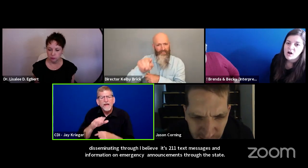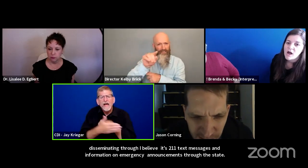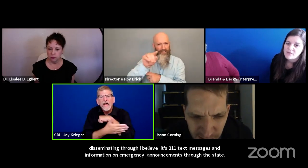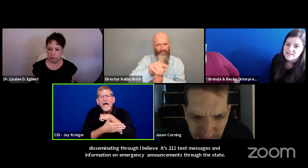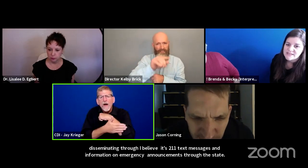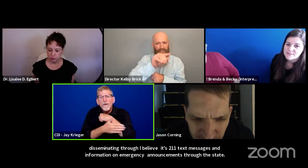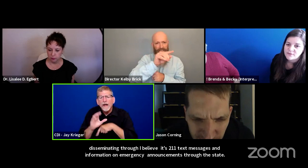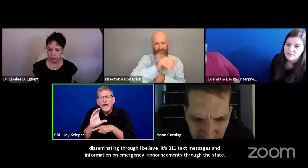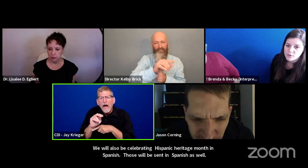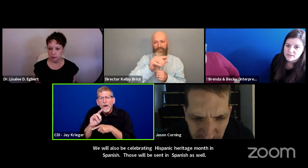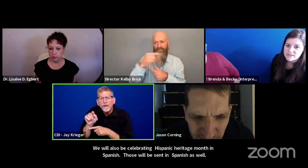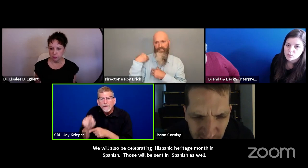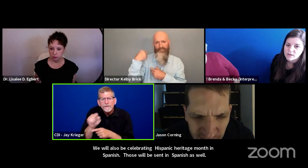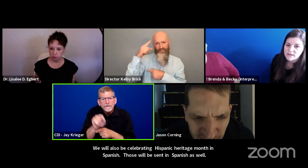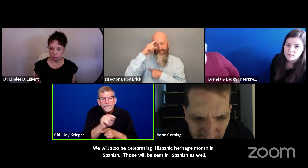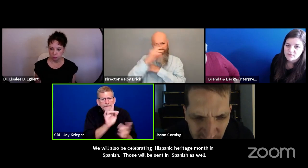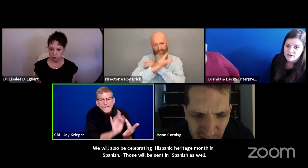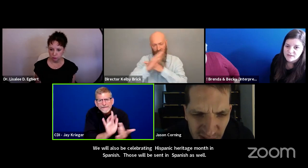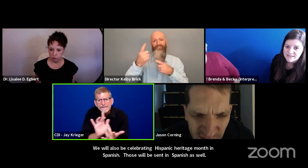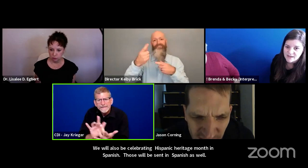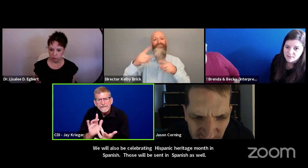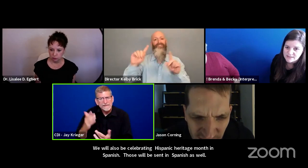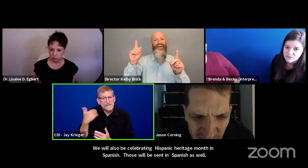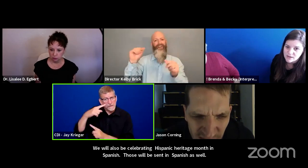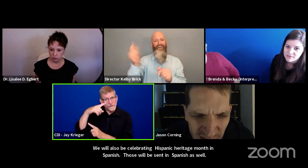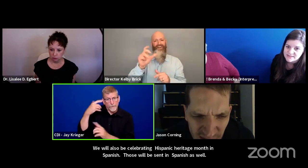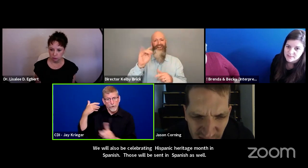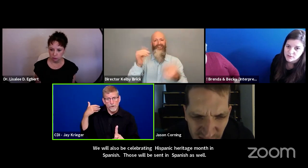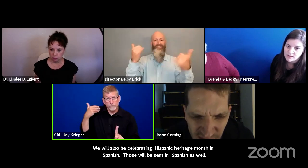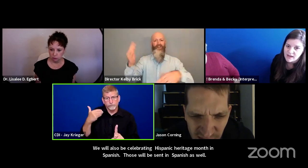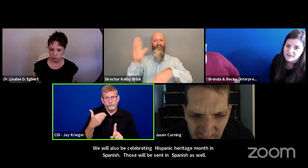Our office has been focused on working with various counties throughout the summer, and